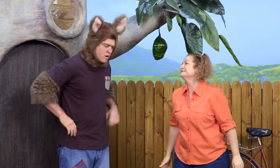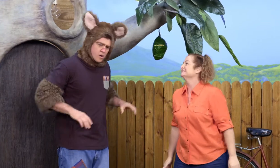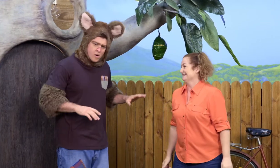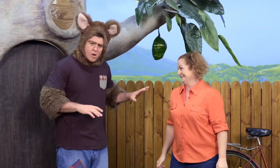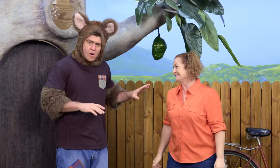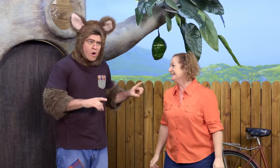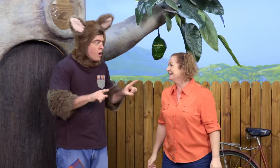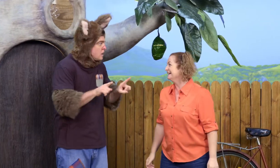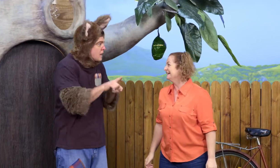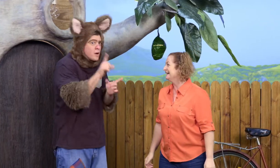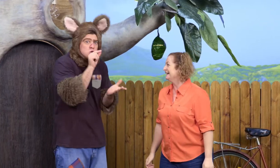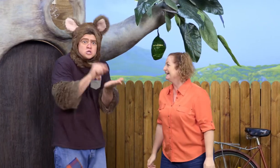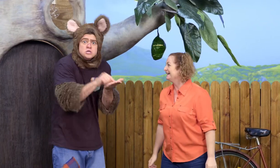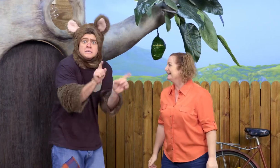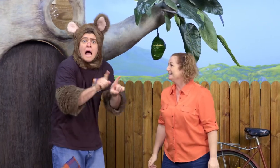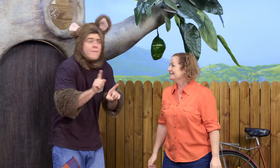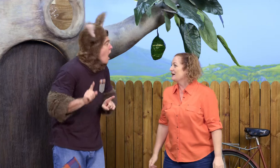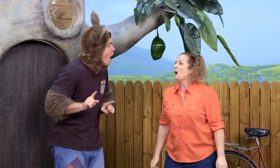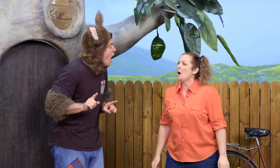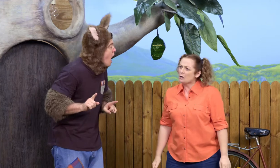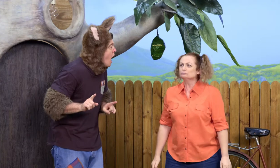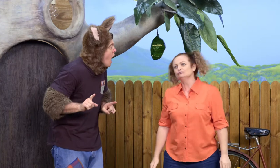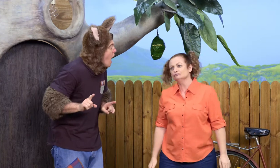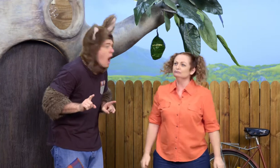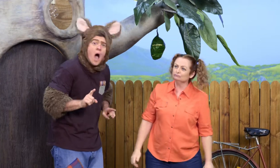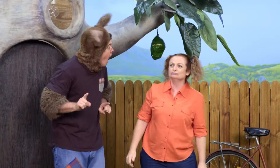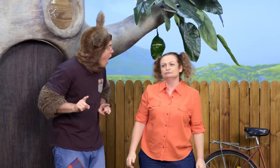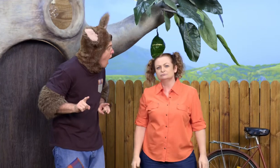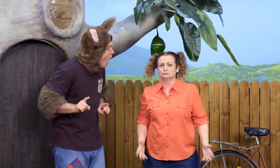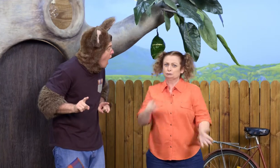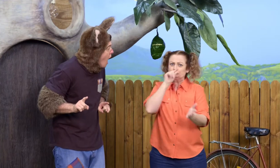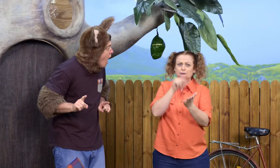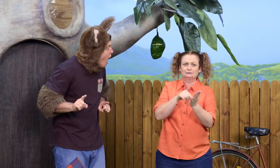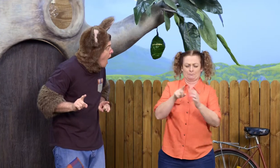Huh? Sally, is that like a chicken? Well, sort of...